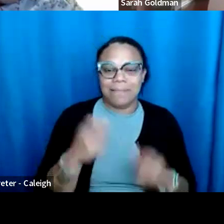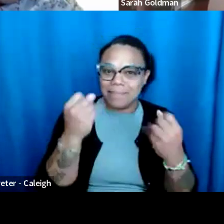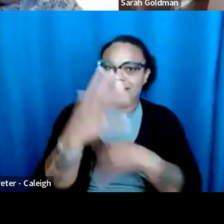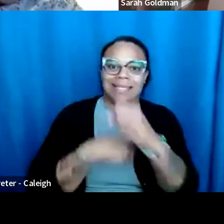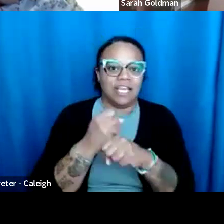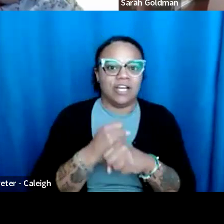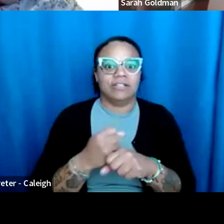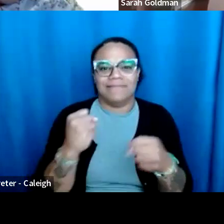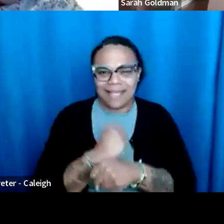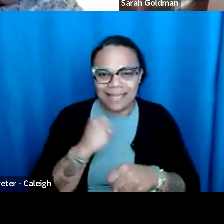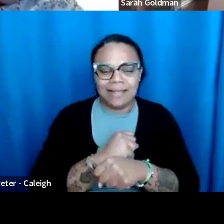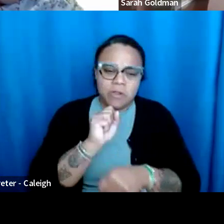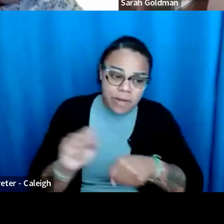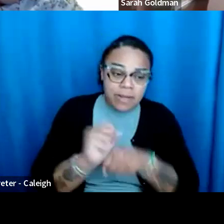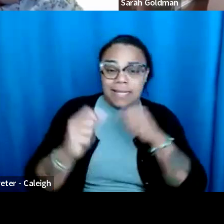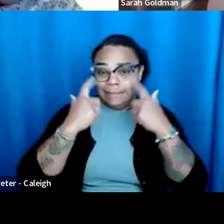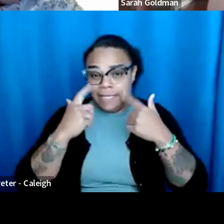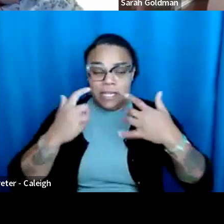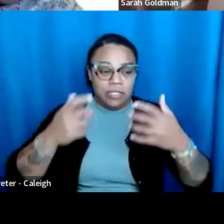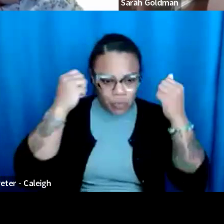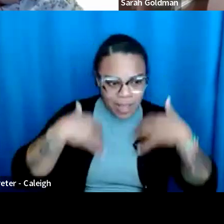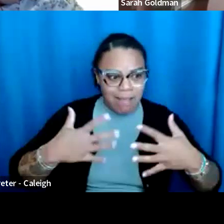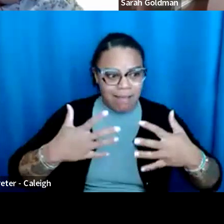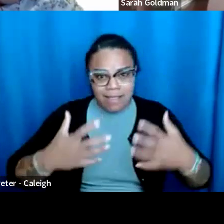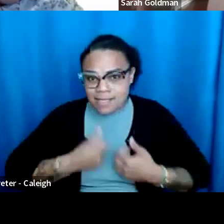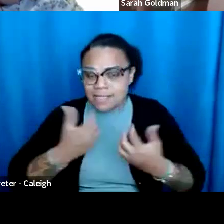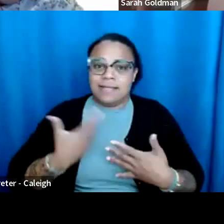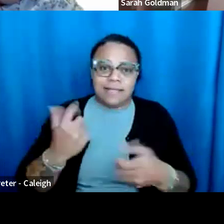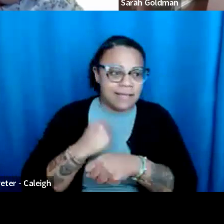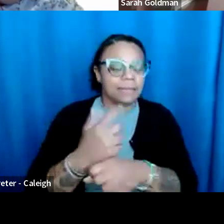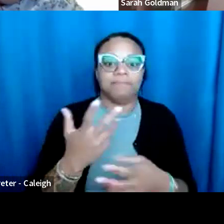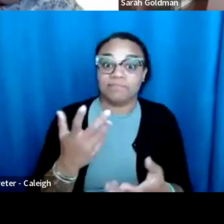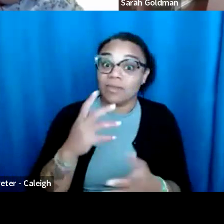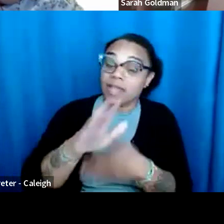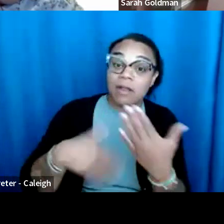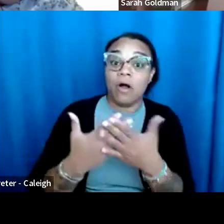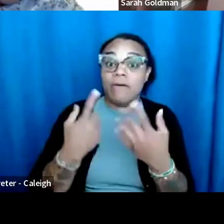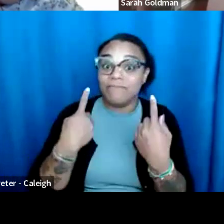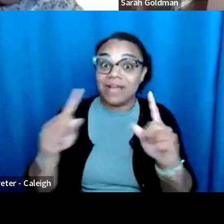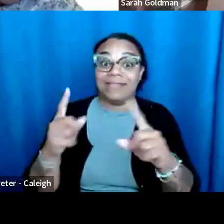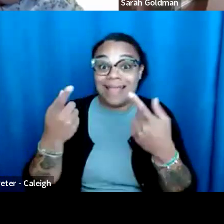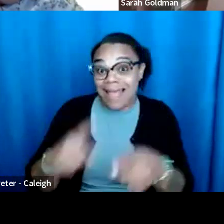that happened as a result of self-advocates like myself, going to our leaders,